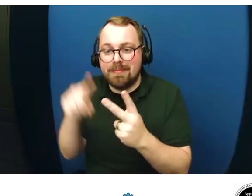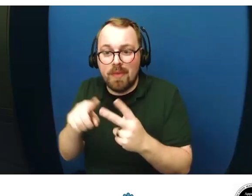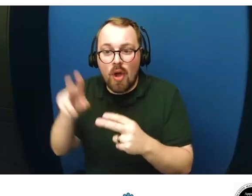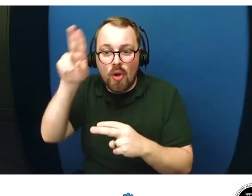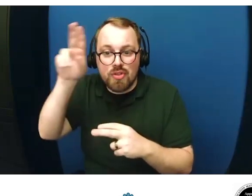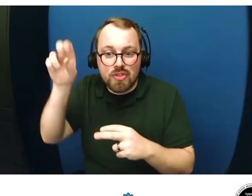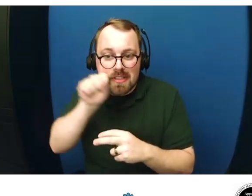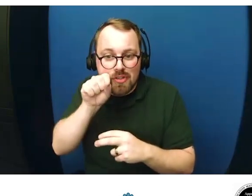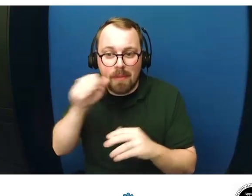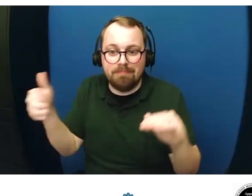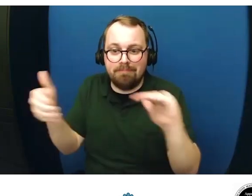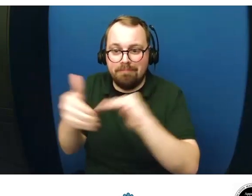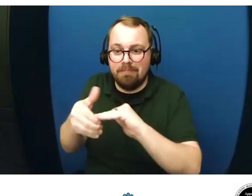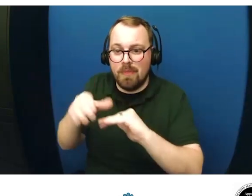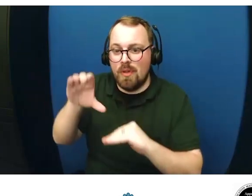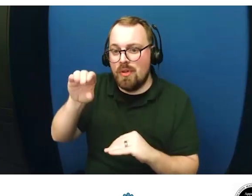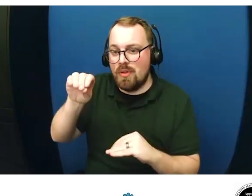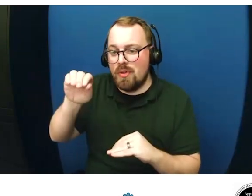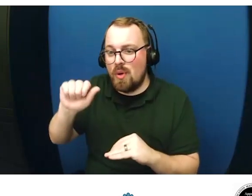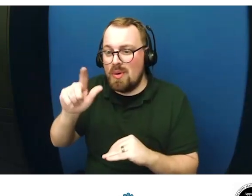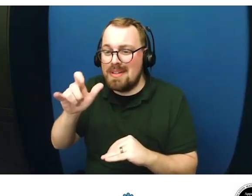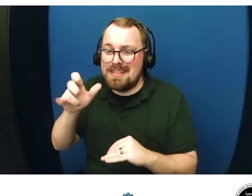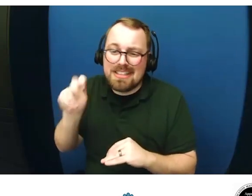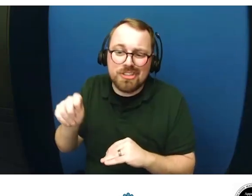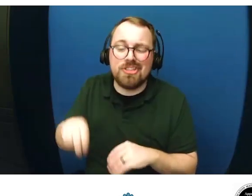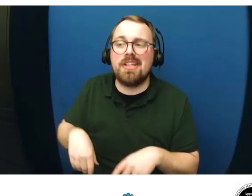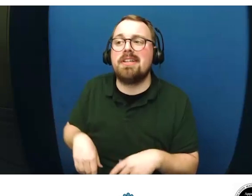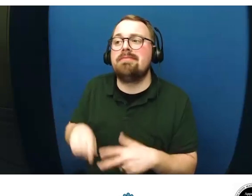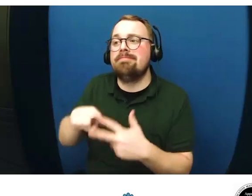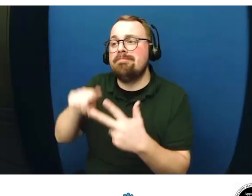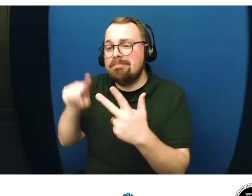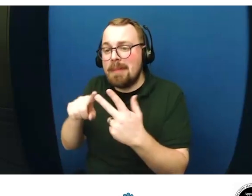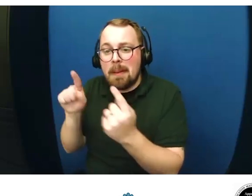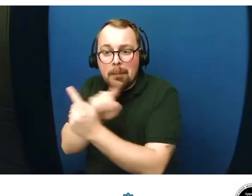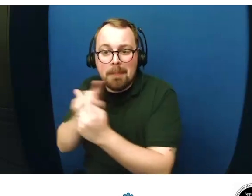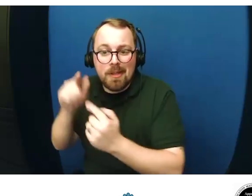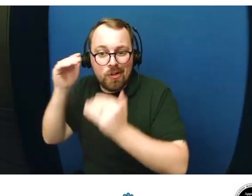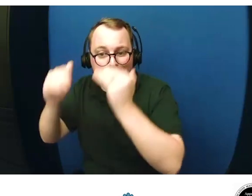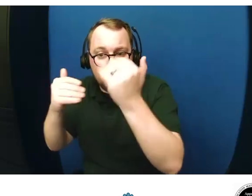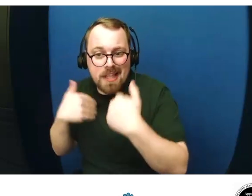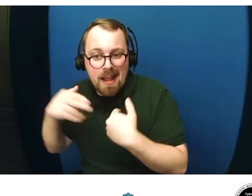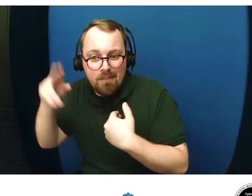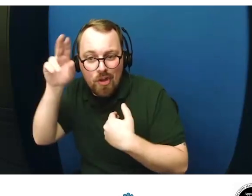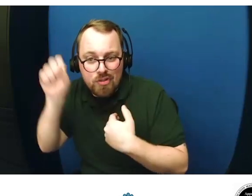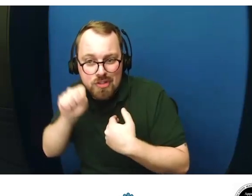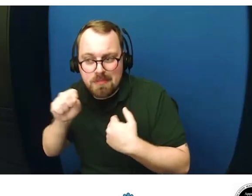Syndrome Coalition, that...to adults with Usher Syndrome to be role models and connect with.